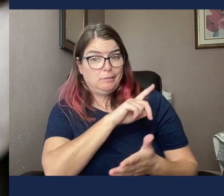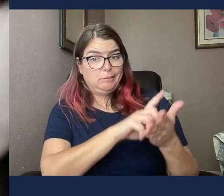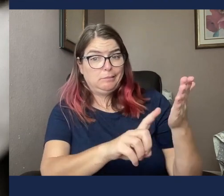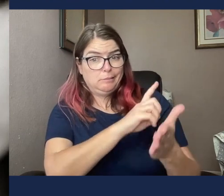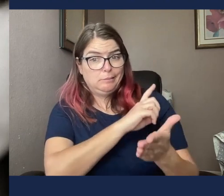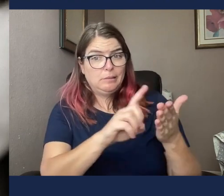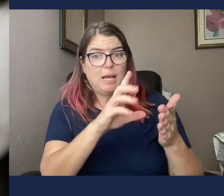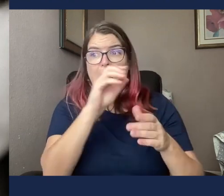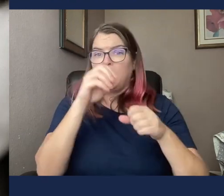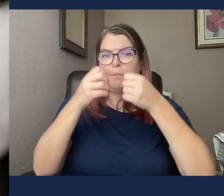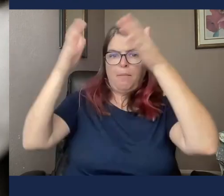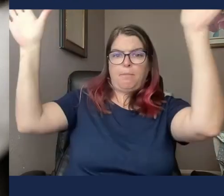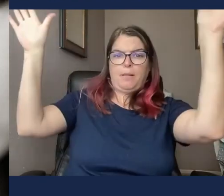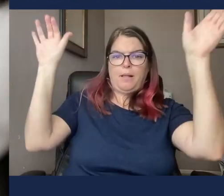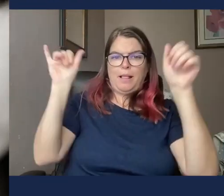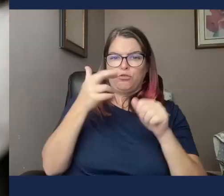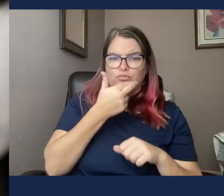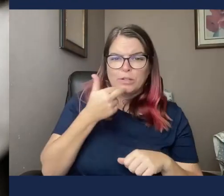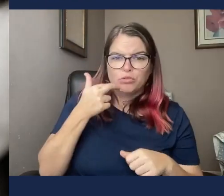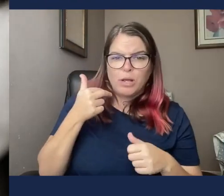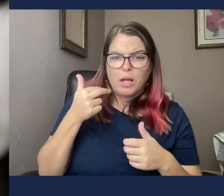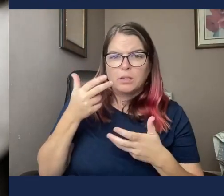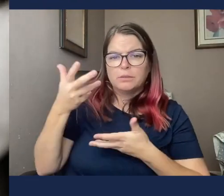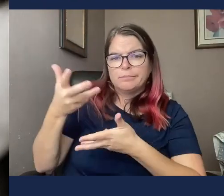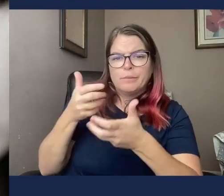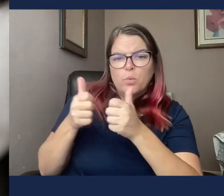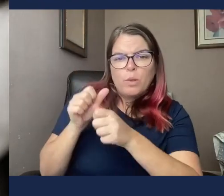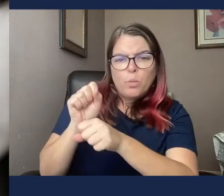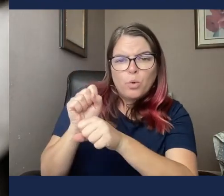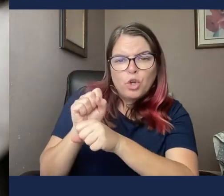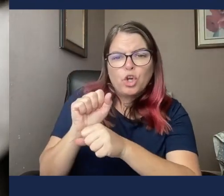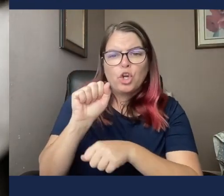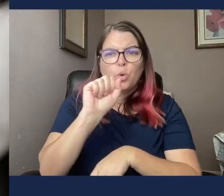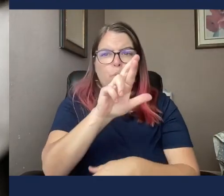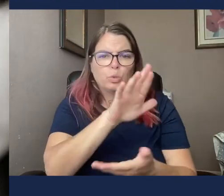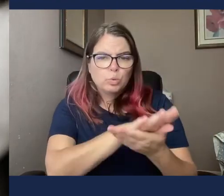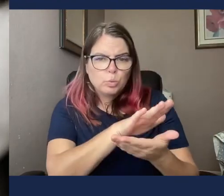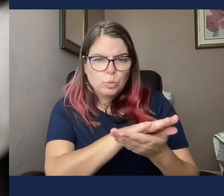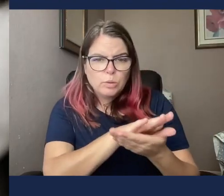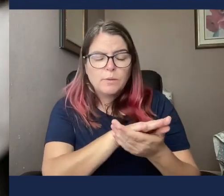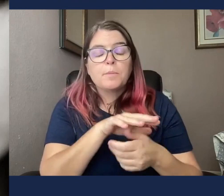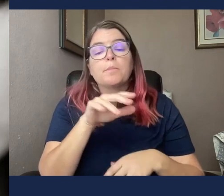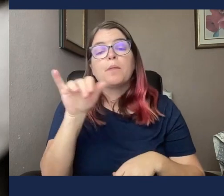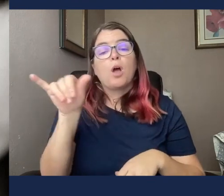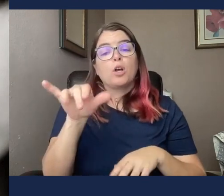of mainstream American society and so forth. And I want you to note here how these sentiments